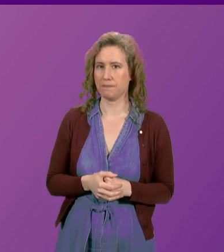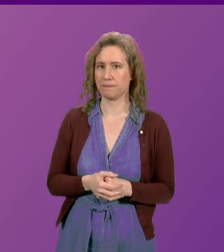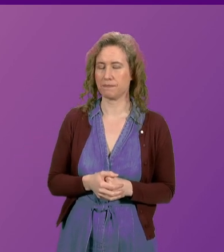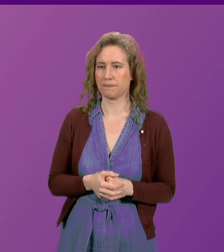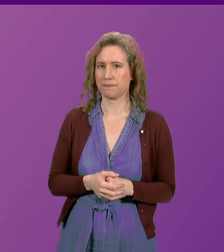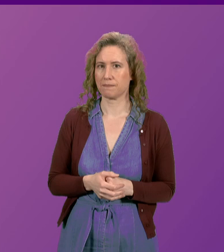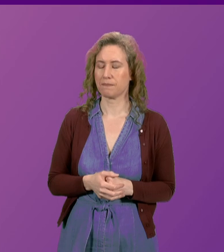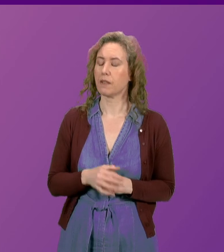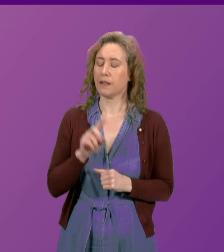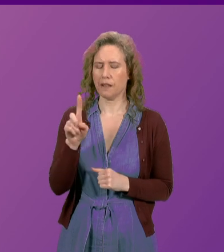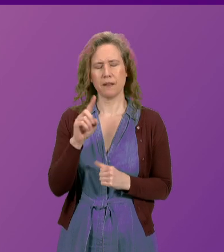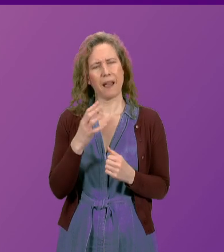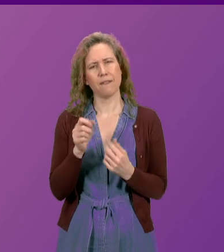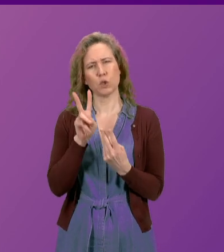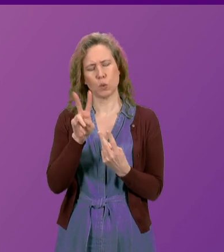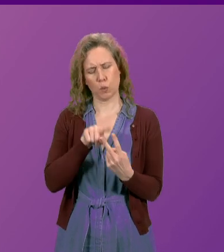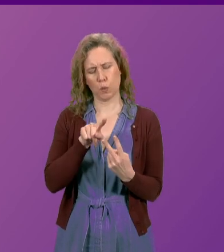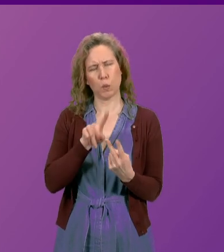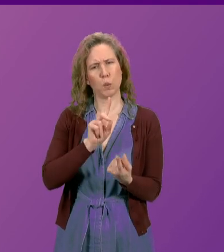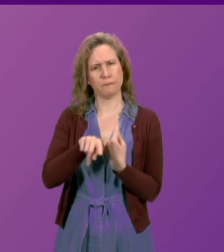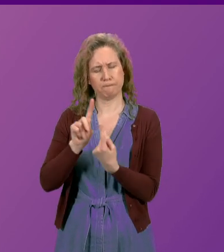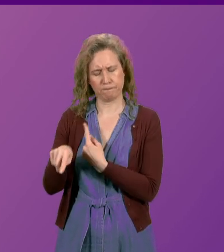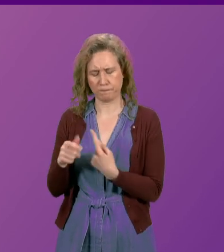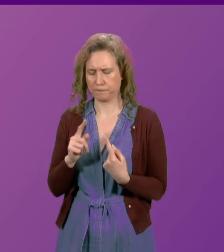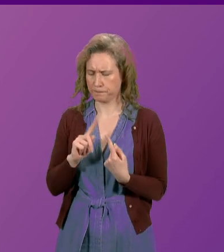There are two aspects to answering that question. The first is the actions of